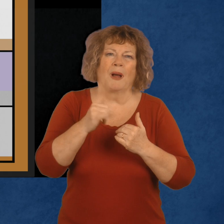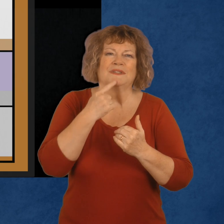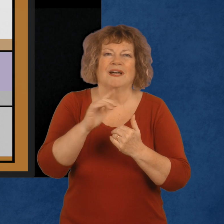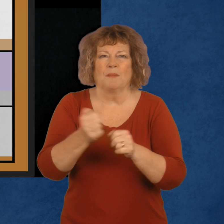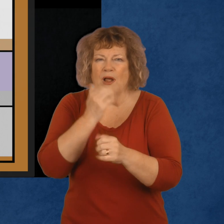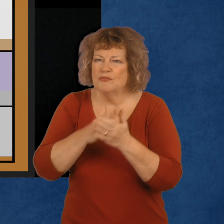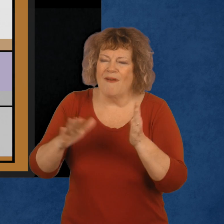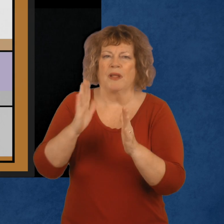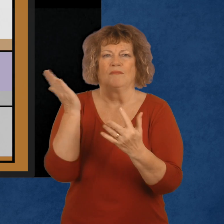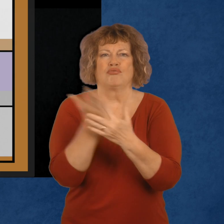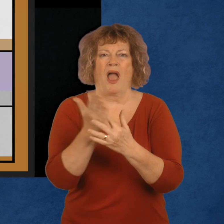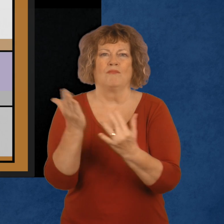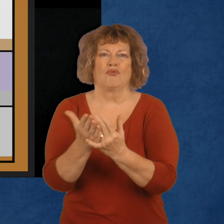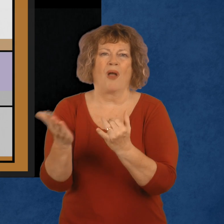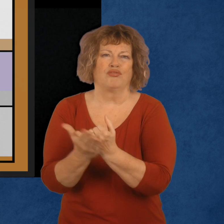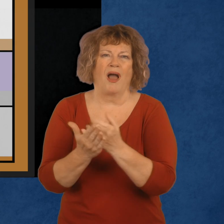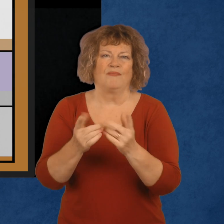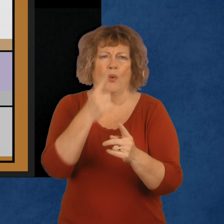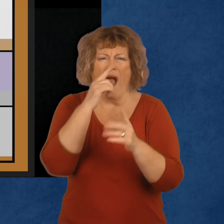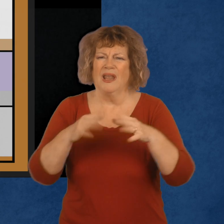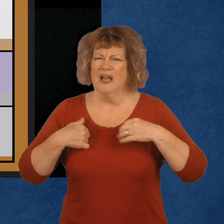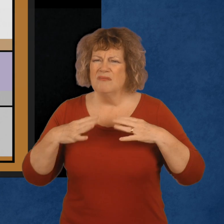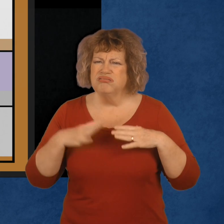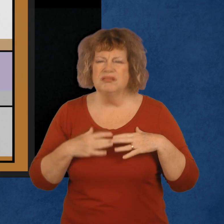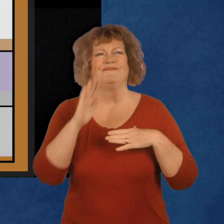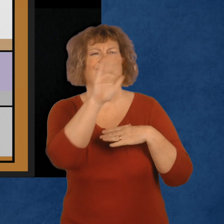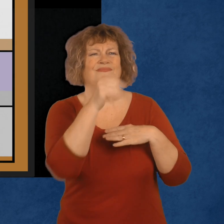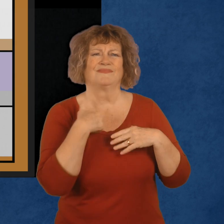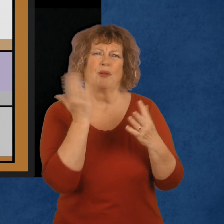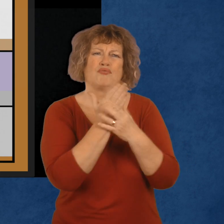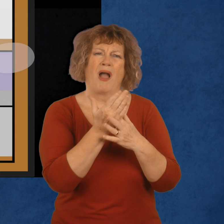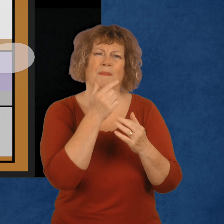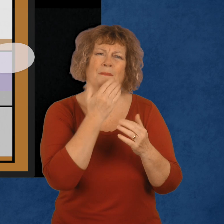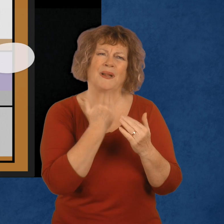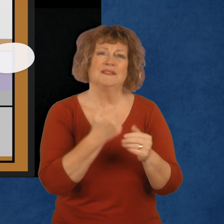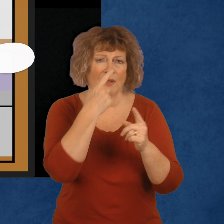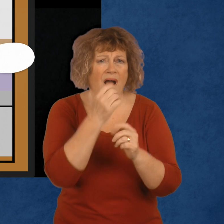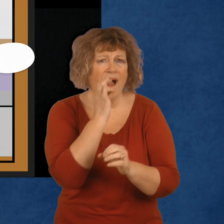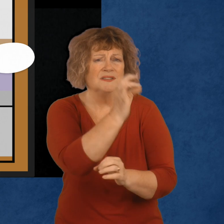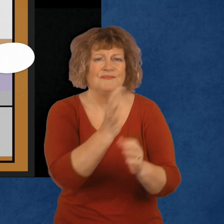When the evidence has been heard, both sides will be given a chance to briefly summarise their case.